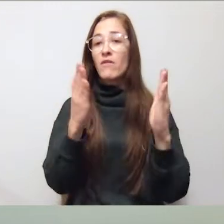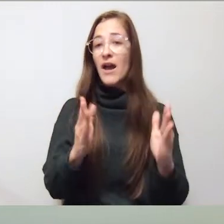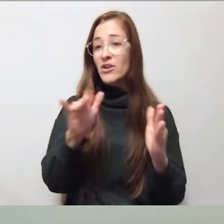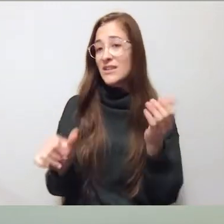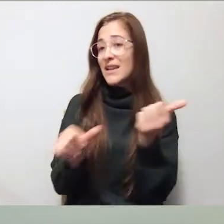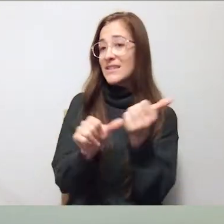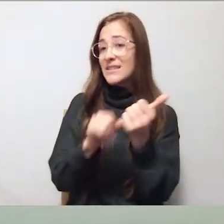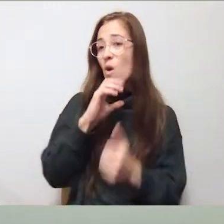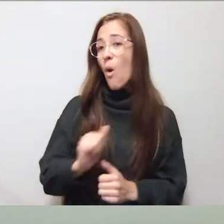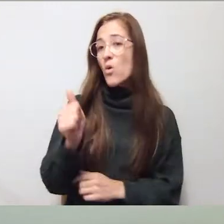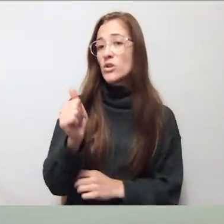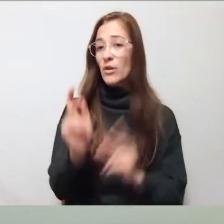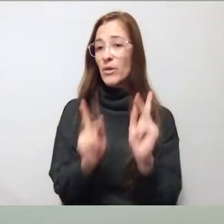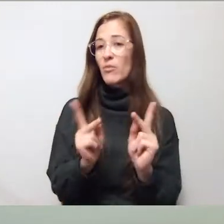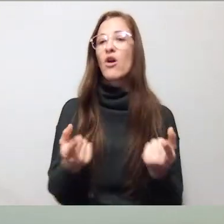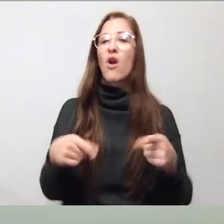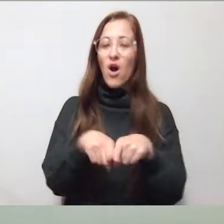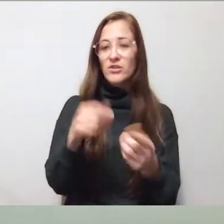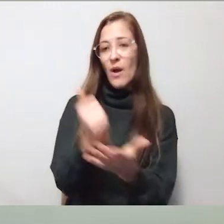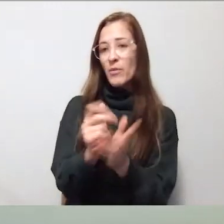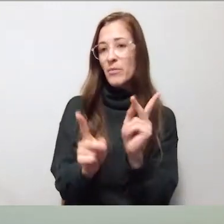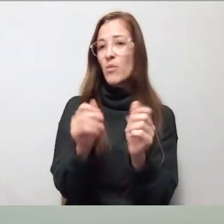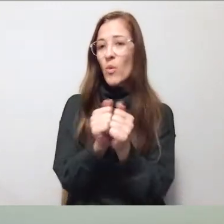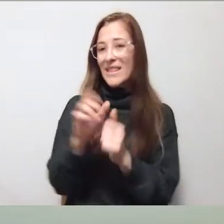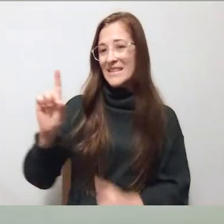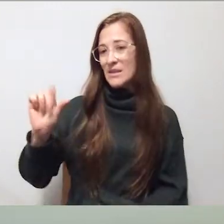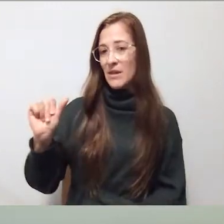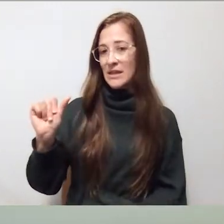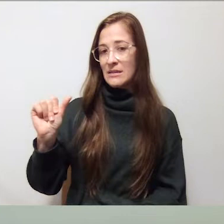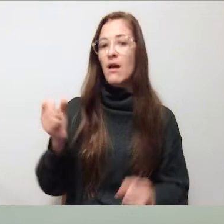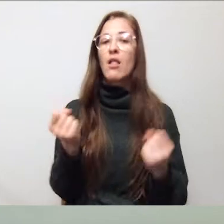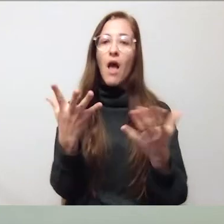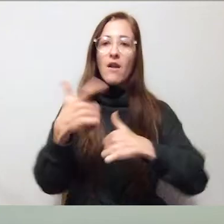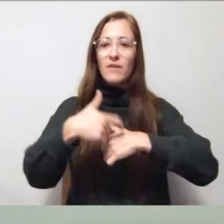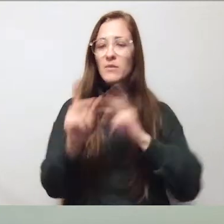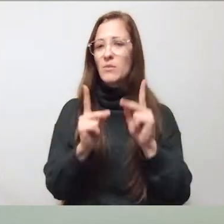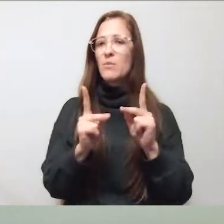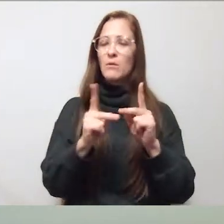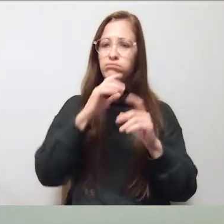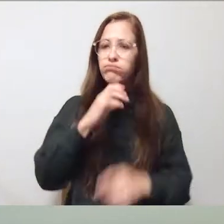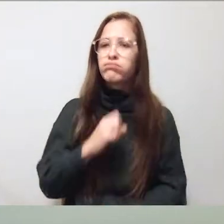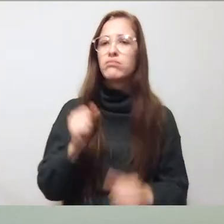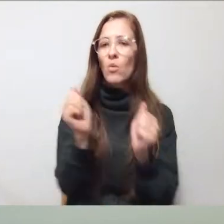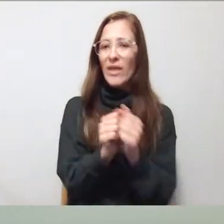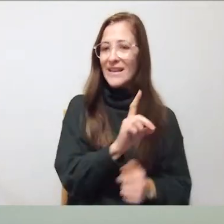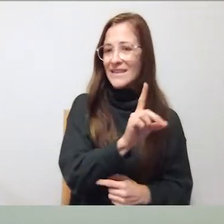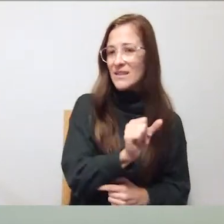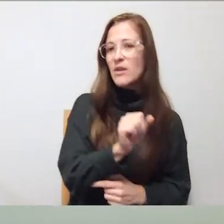are also assisting people with disabilities. And many times people are aging either with a disability or with a disability within the family unit